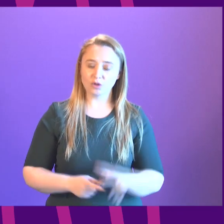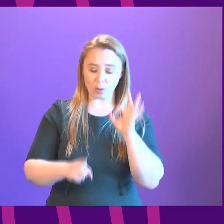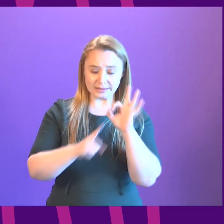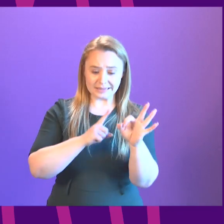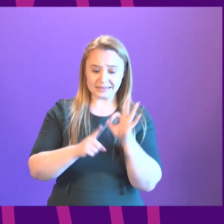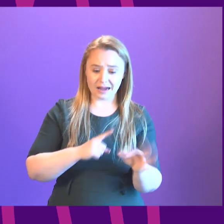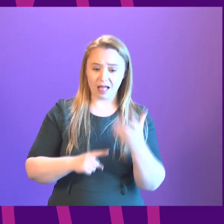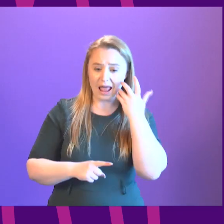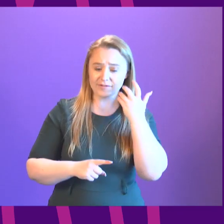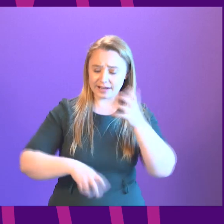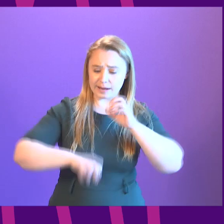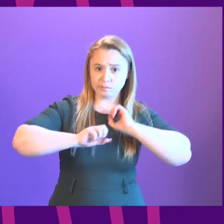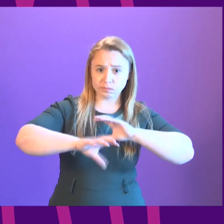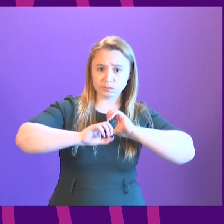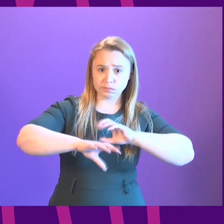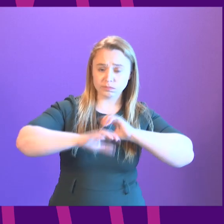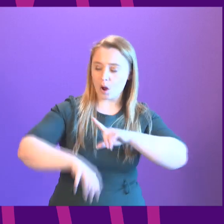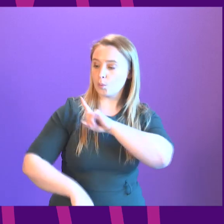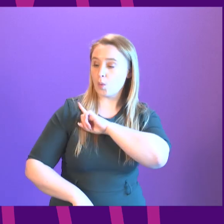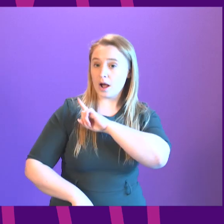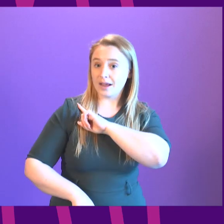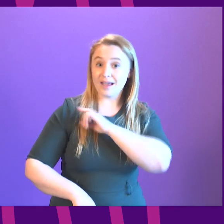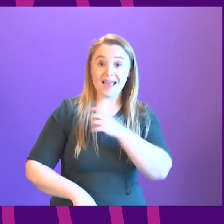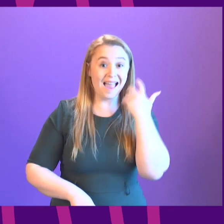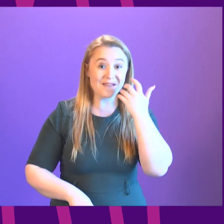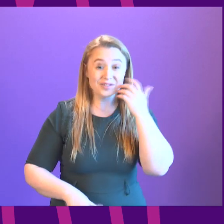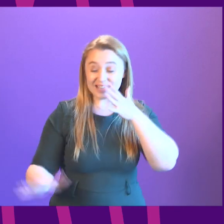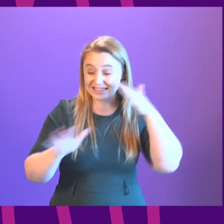day is because we are testing so many people. We will continue to make sure that we have